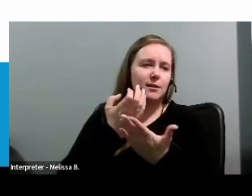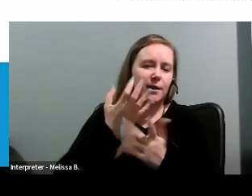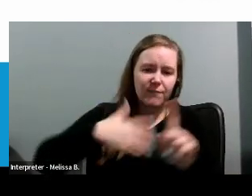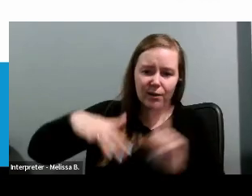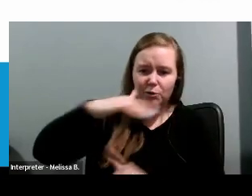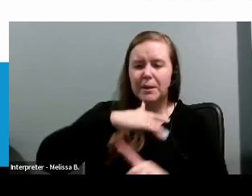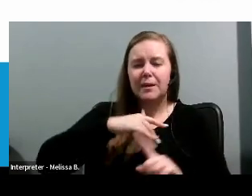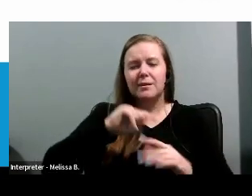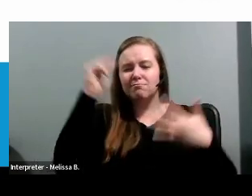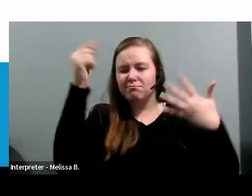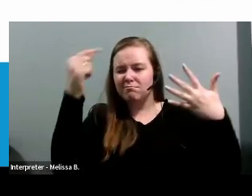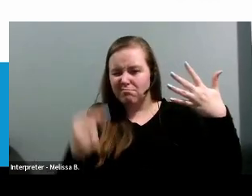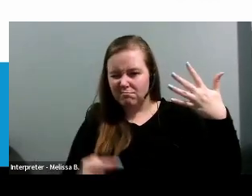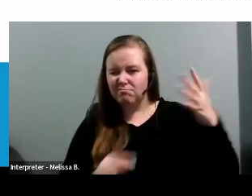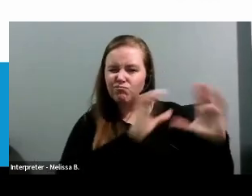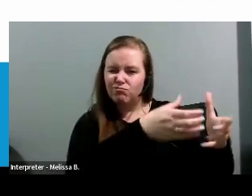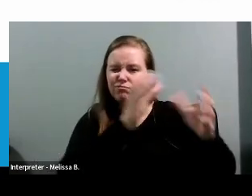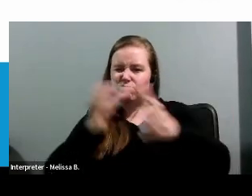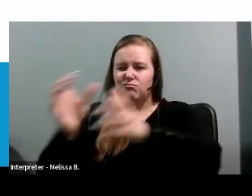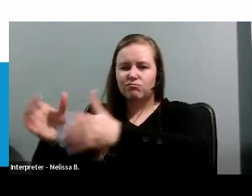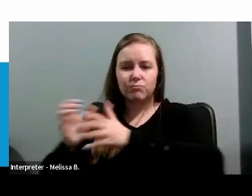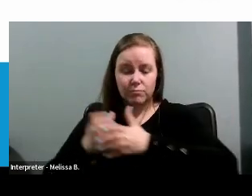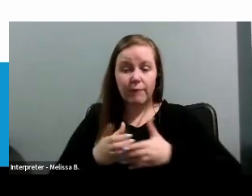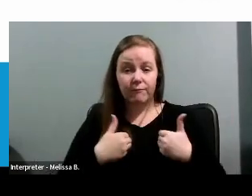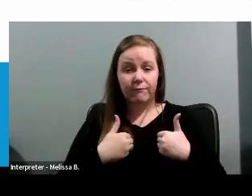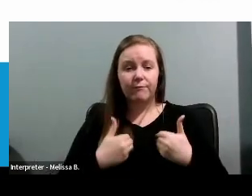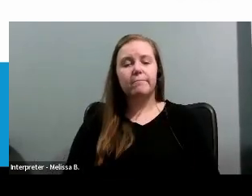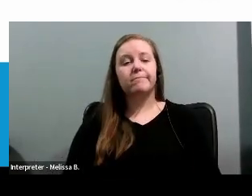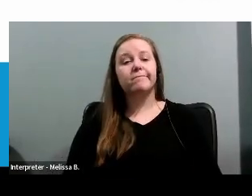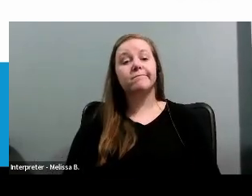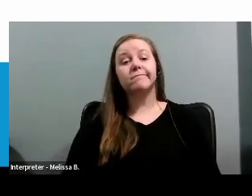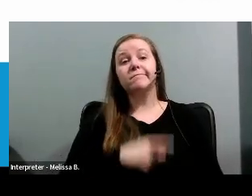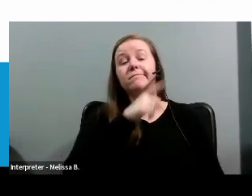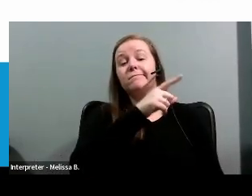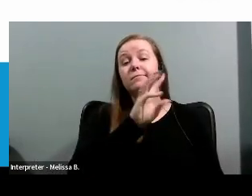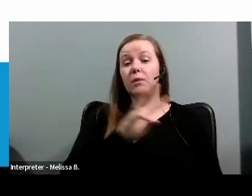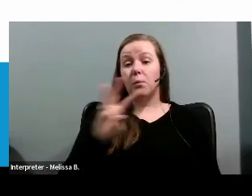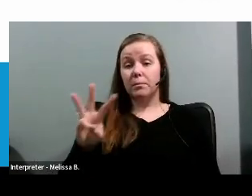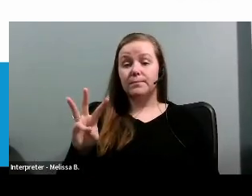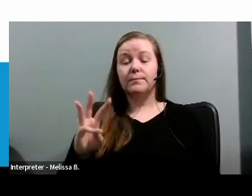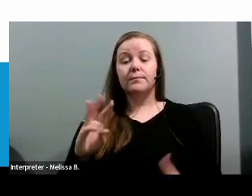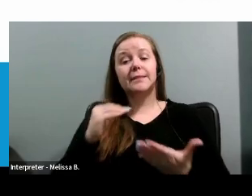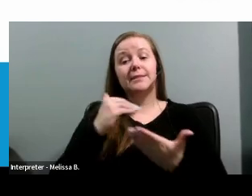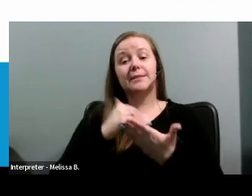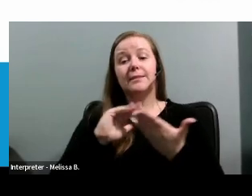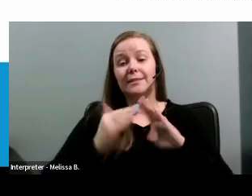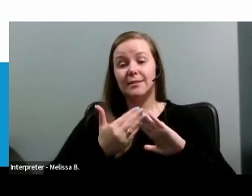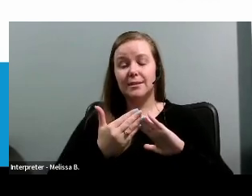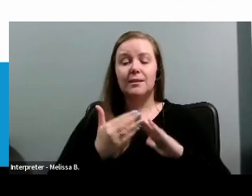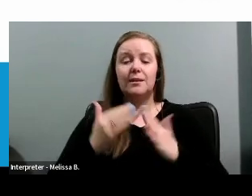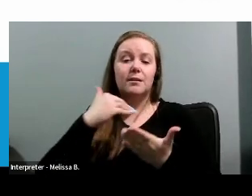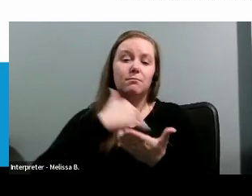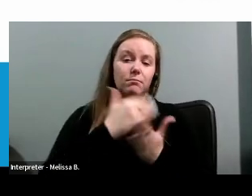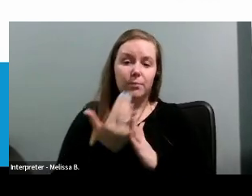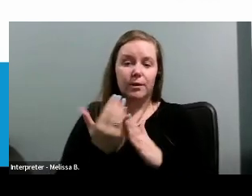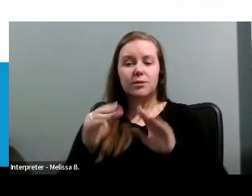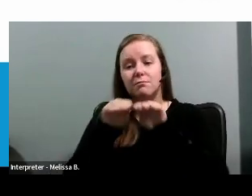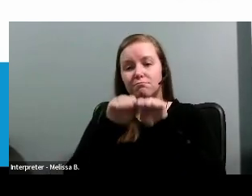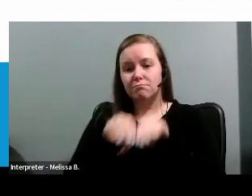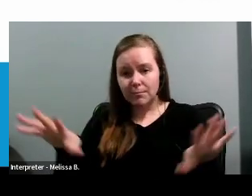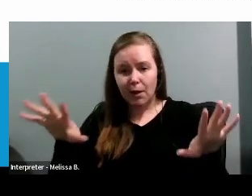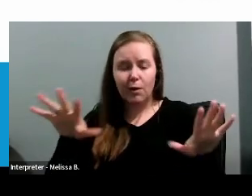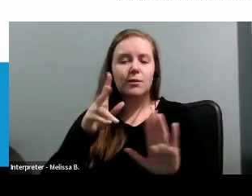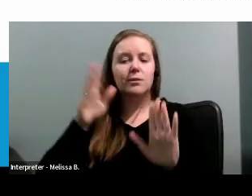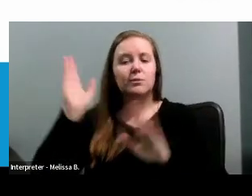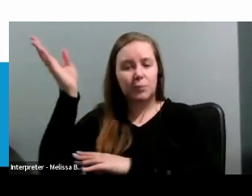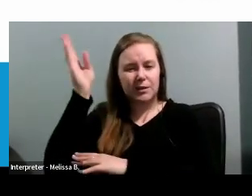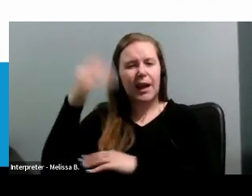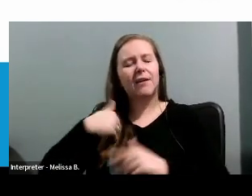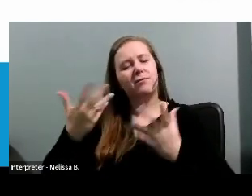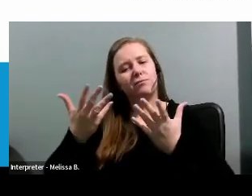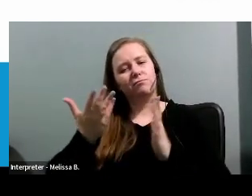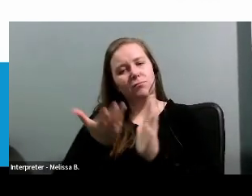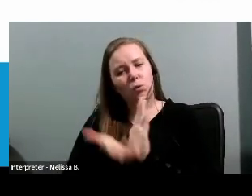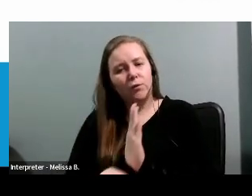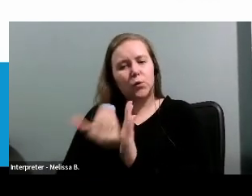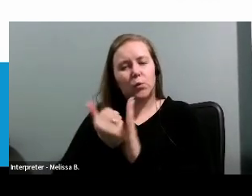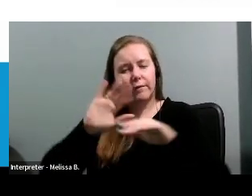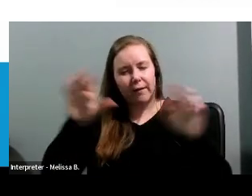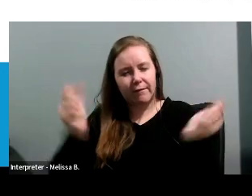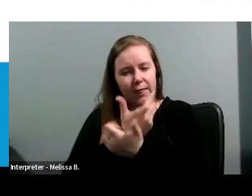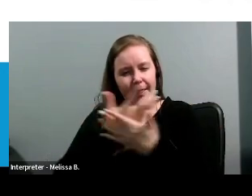Shannon Spencer (she/her): On that website, the city budget launch presentation, which kind of gives an overview of everything, is also available on that website.